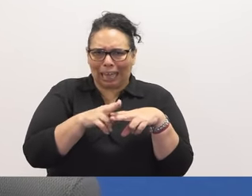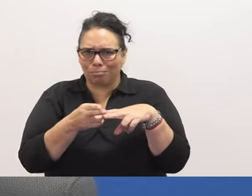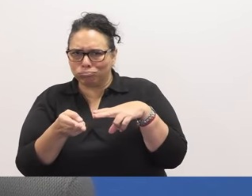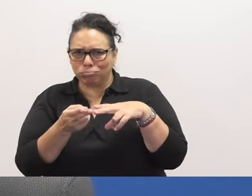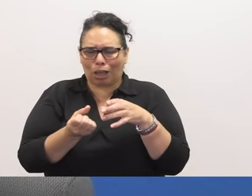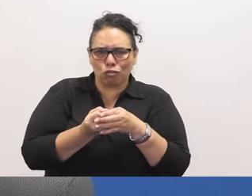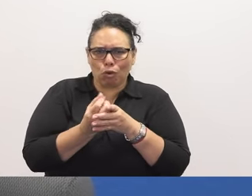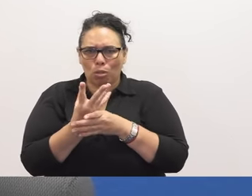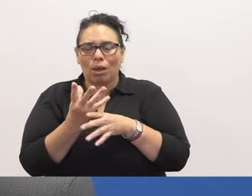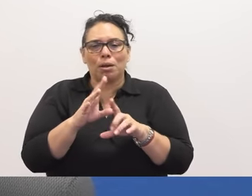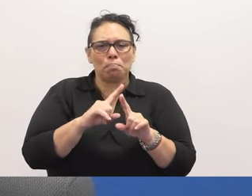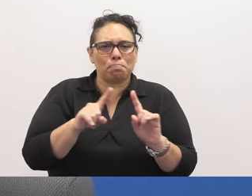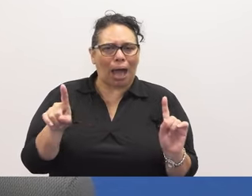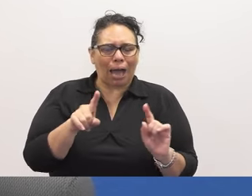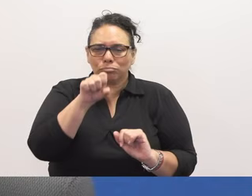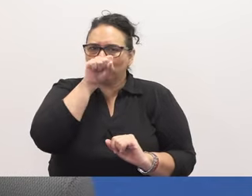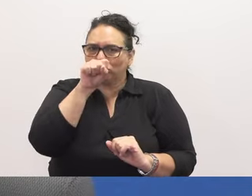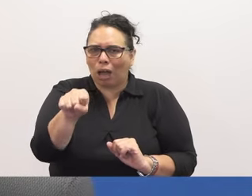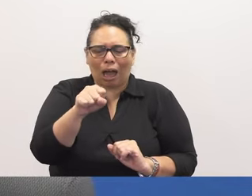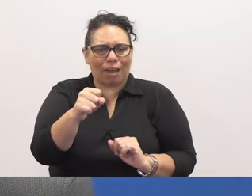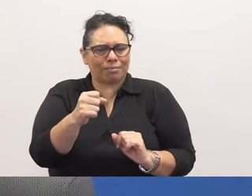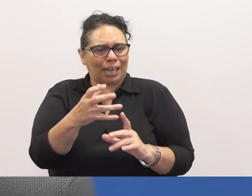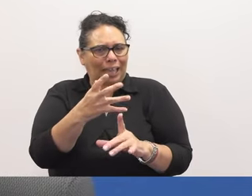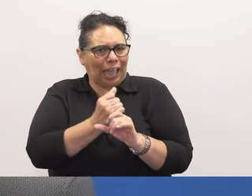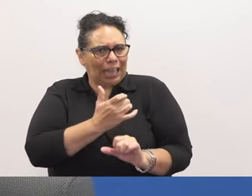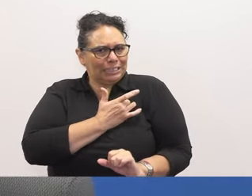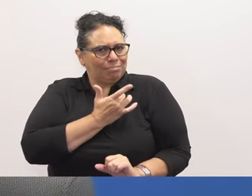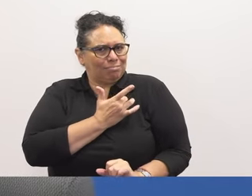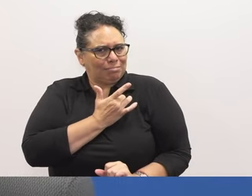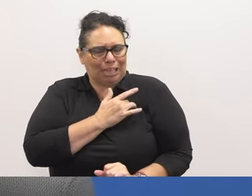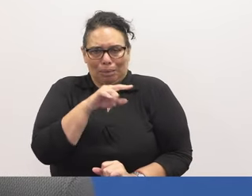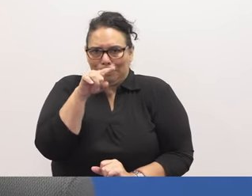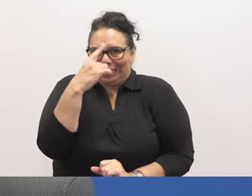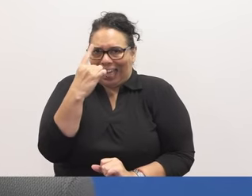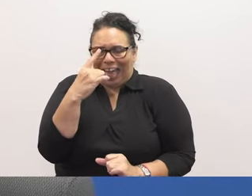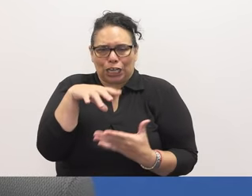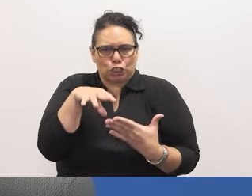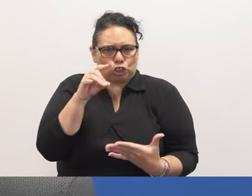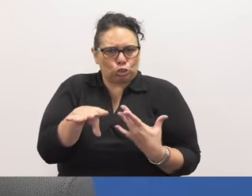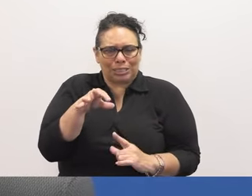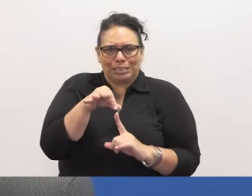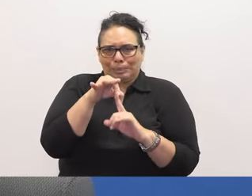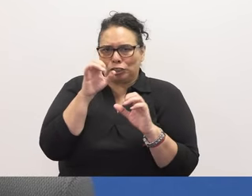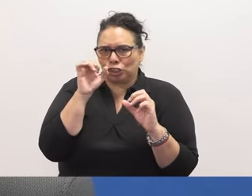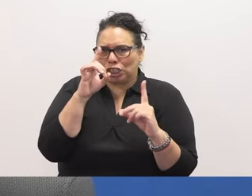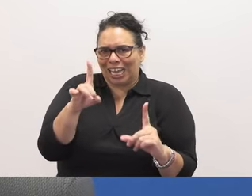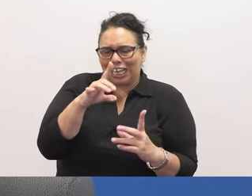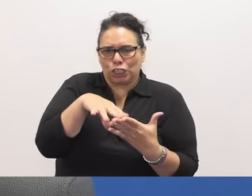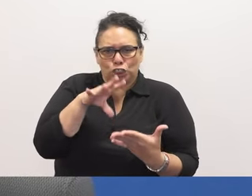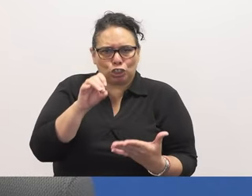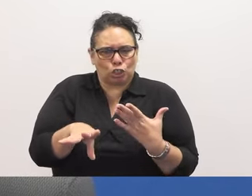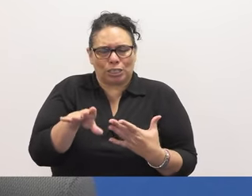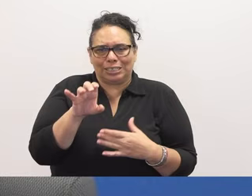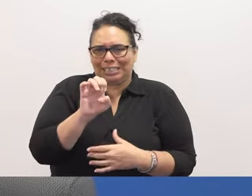and or the growth. But I really love getting a sense of how our Black students are doing, how our special education students are doing, how our English learners are doing.